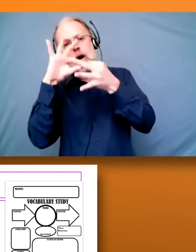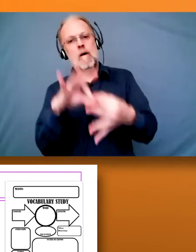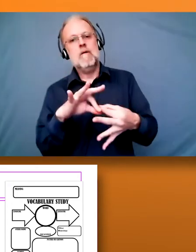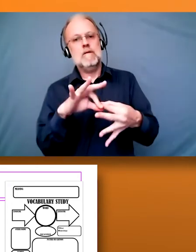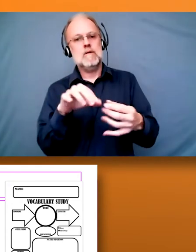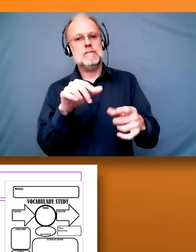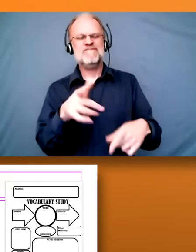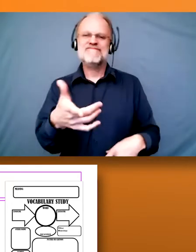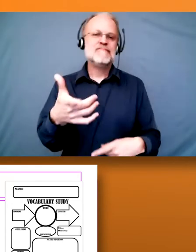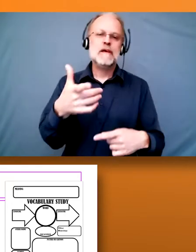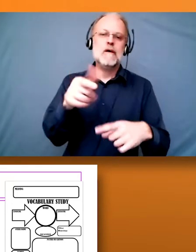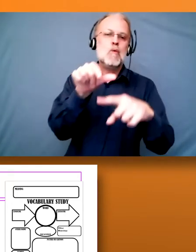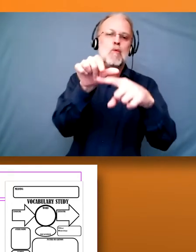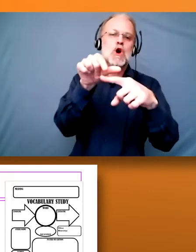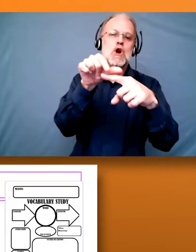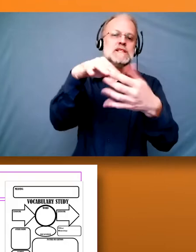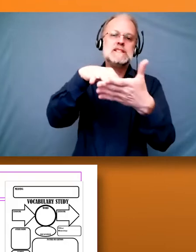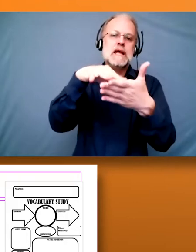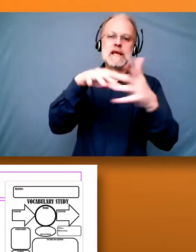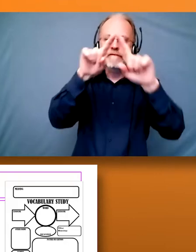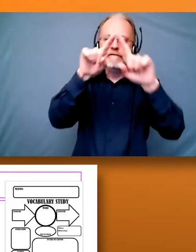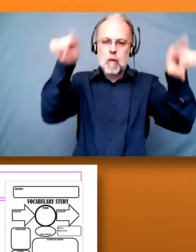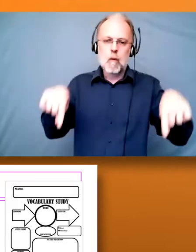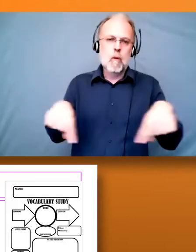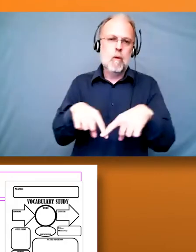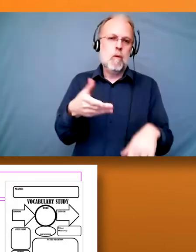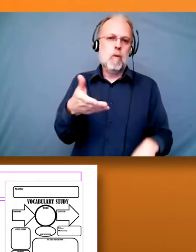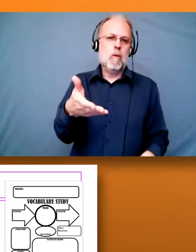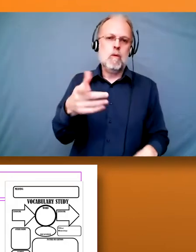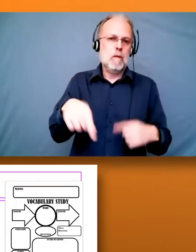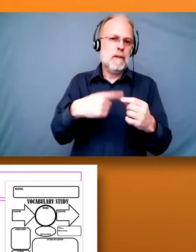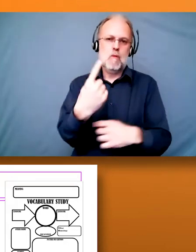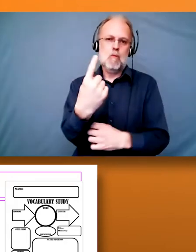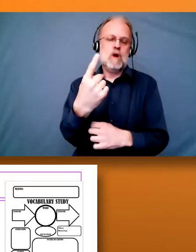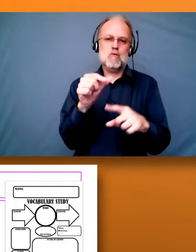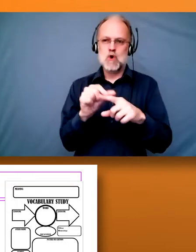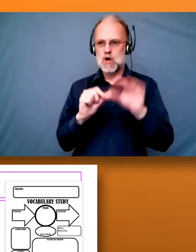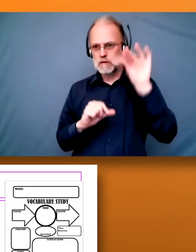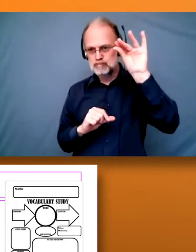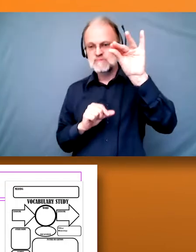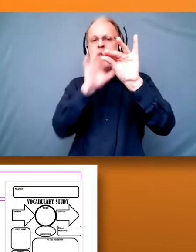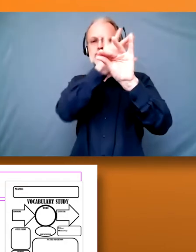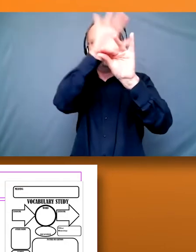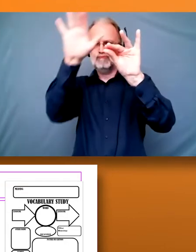This is just an example of like a word study that would be about one word.